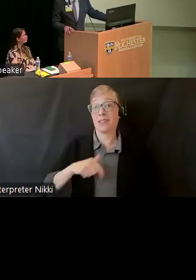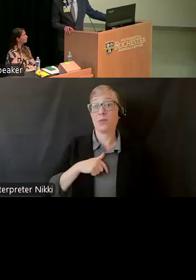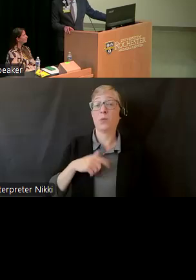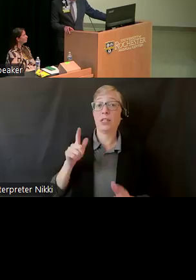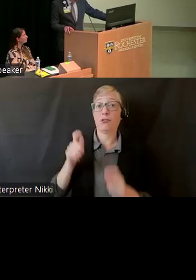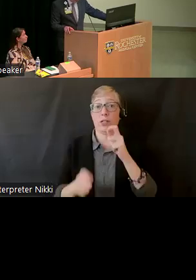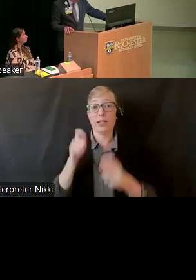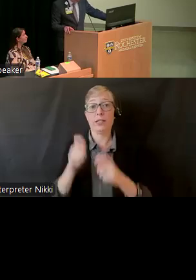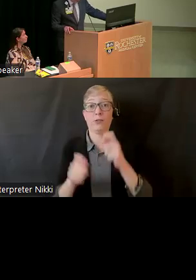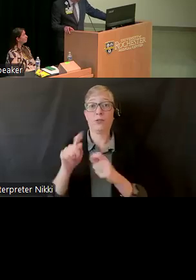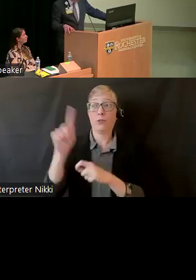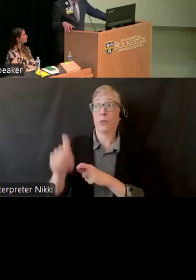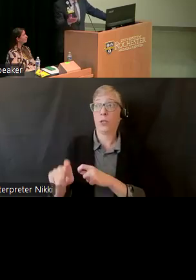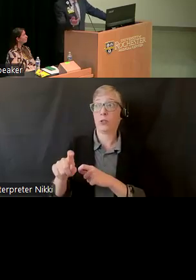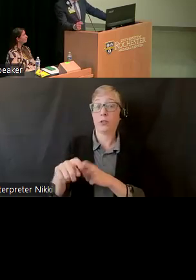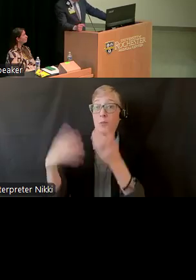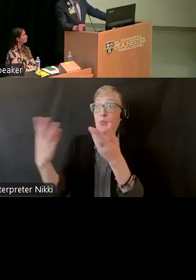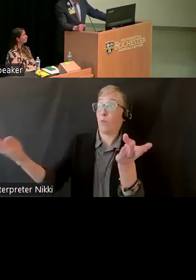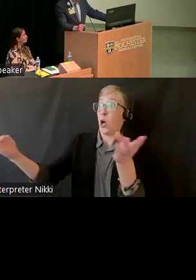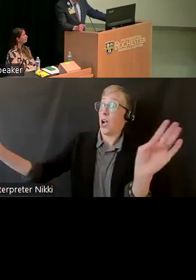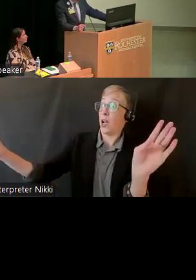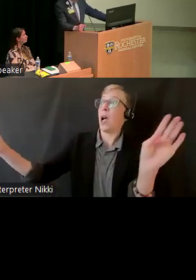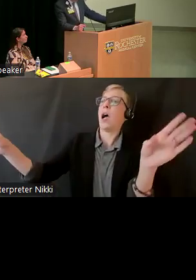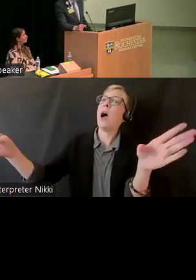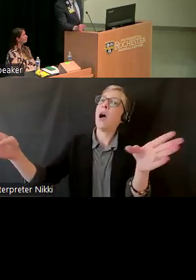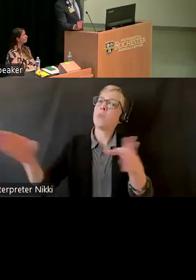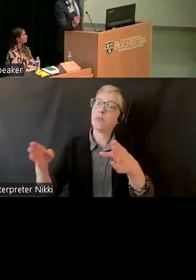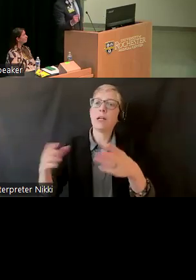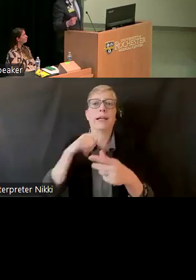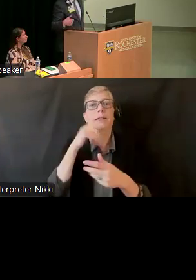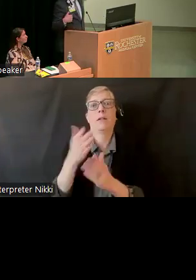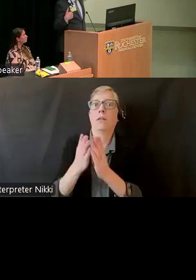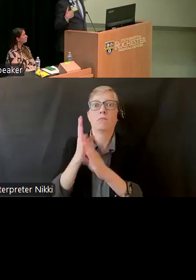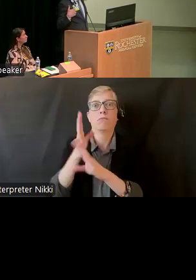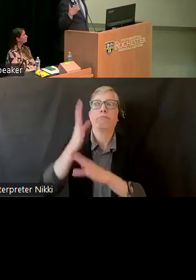are not too broad or invasive in asking about mental health treatment and so this year uh as